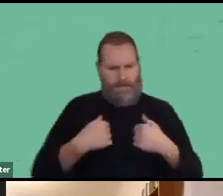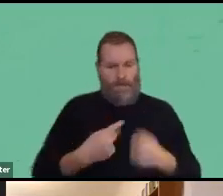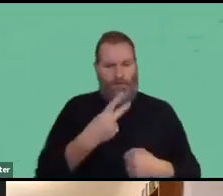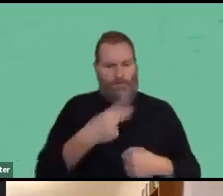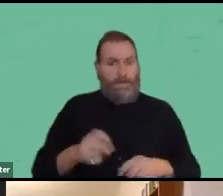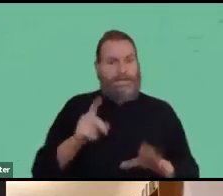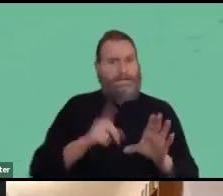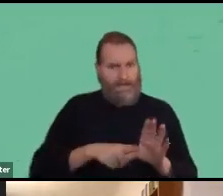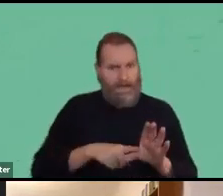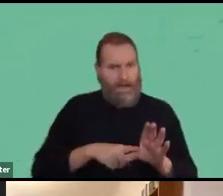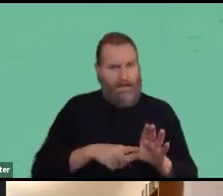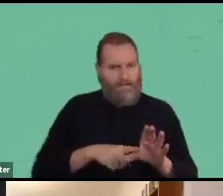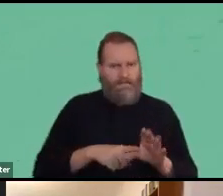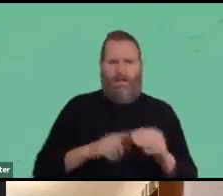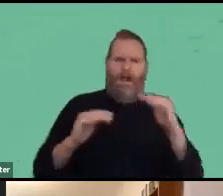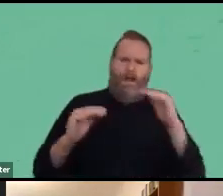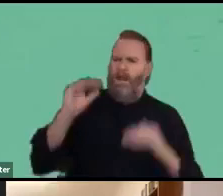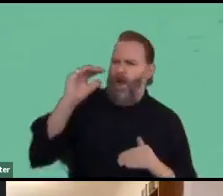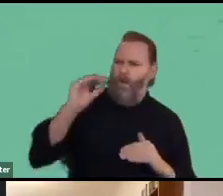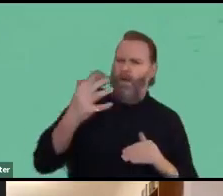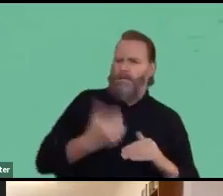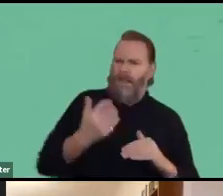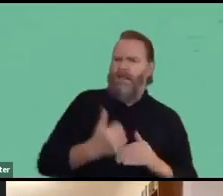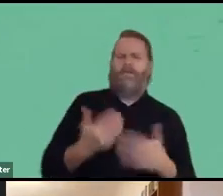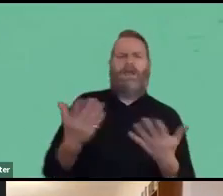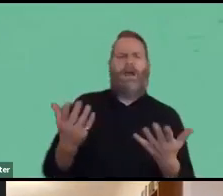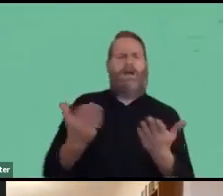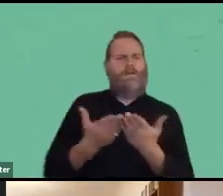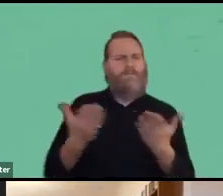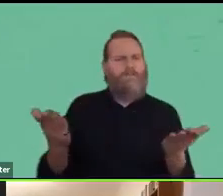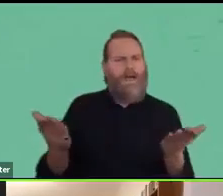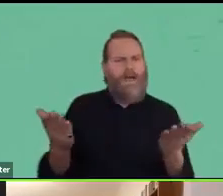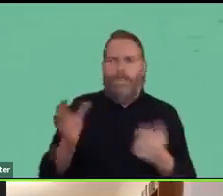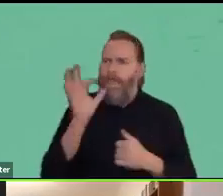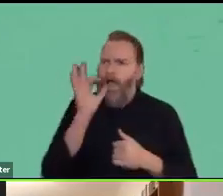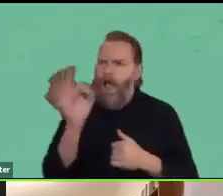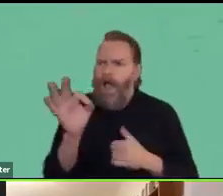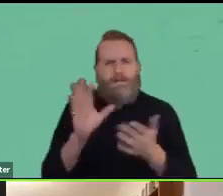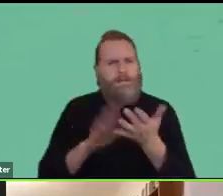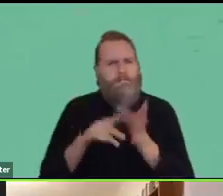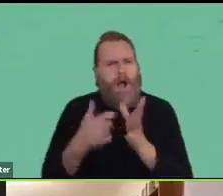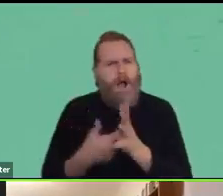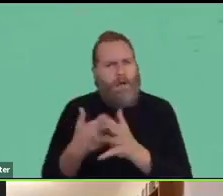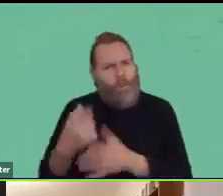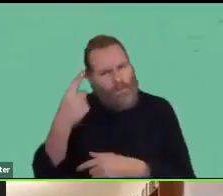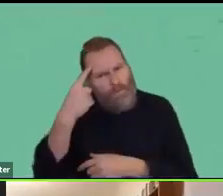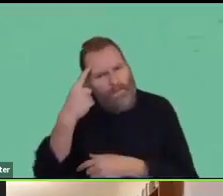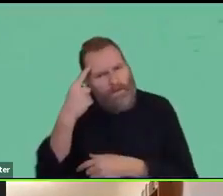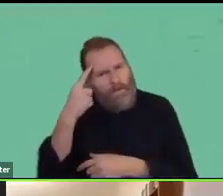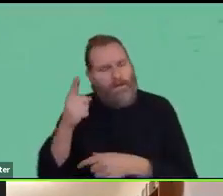want to comment at all in terms of that? Well I do actually because that that's that's a fabulous